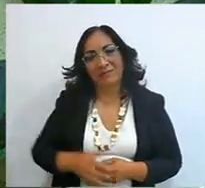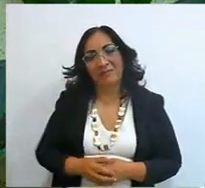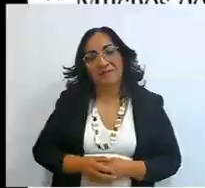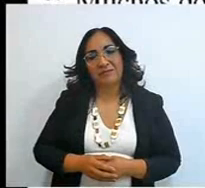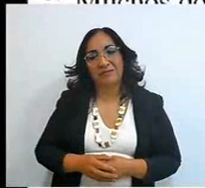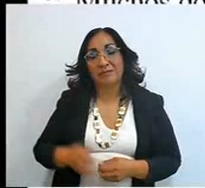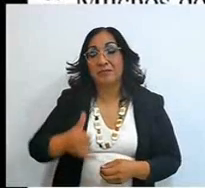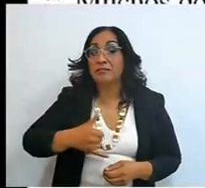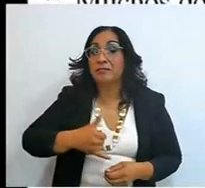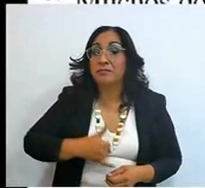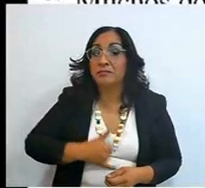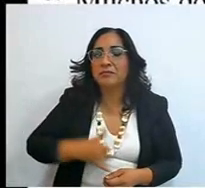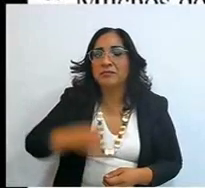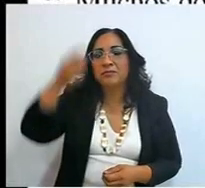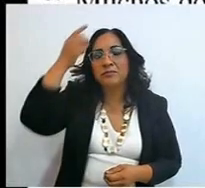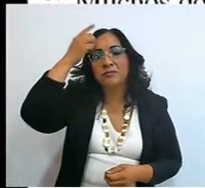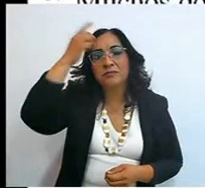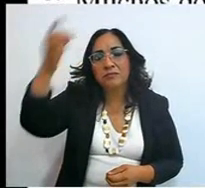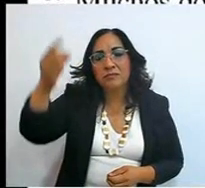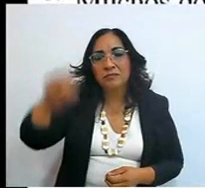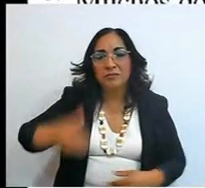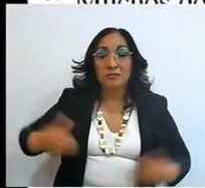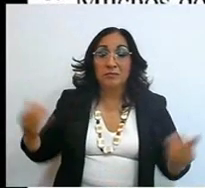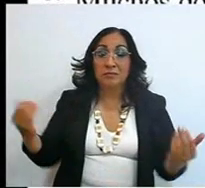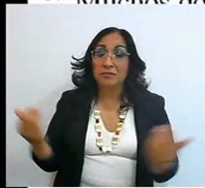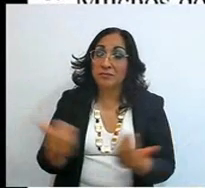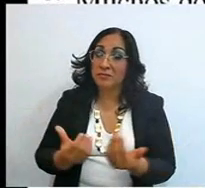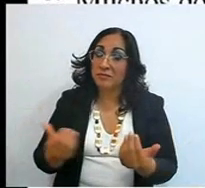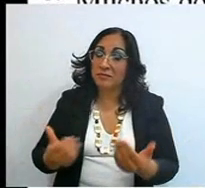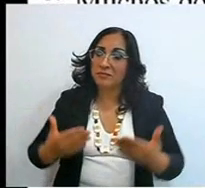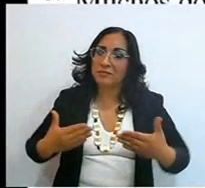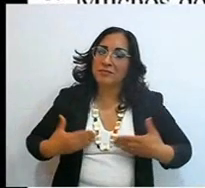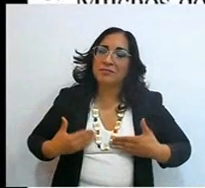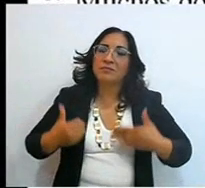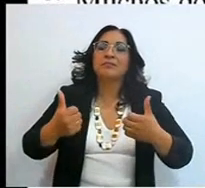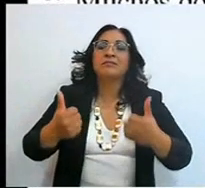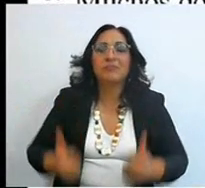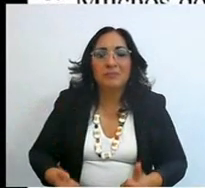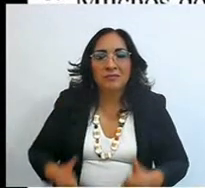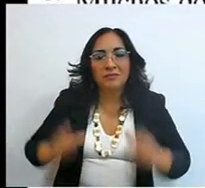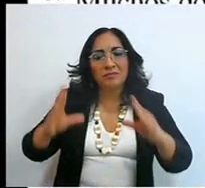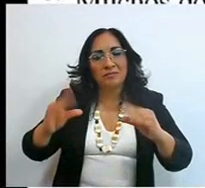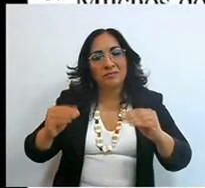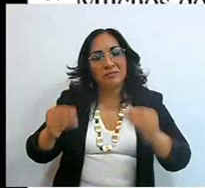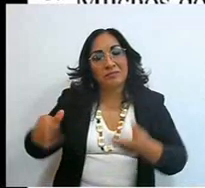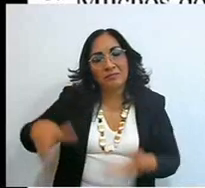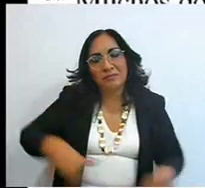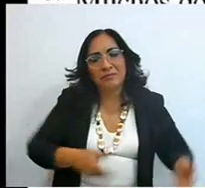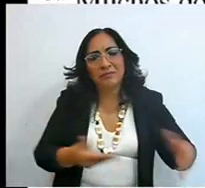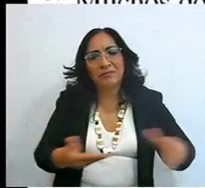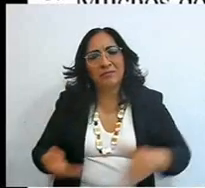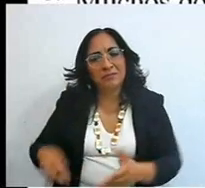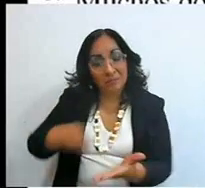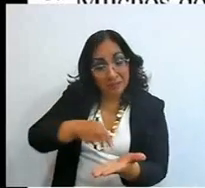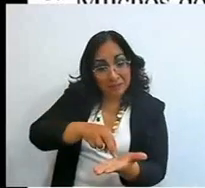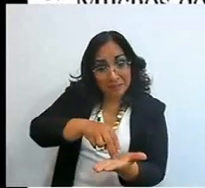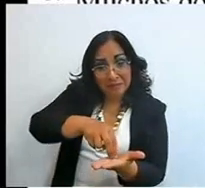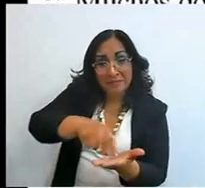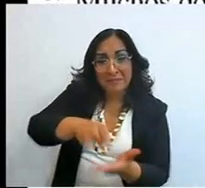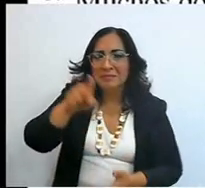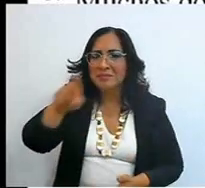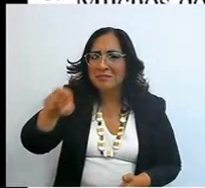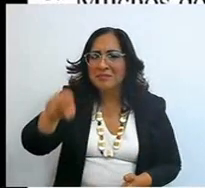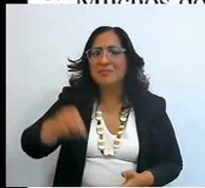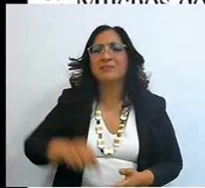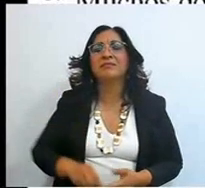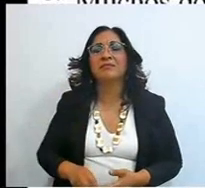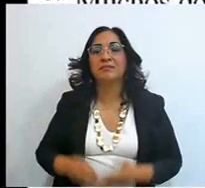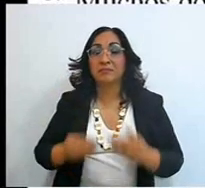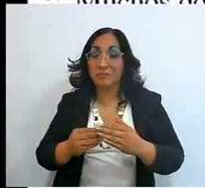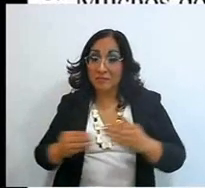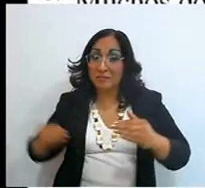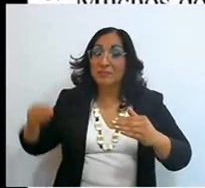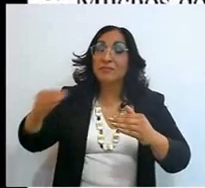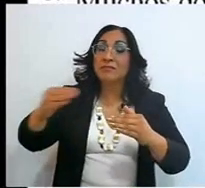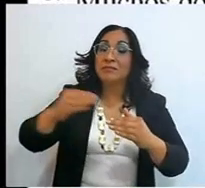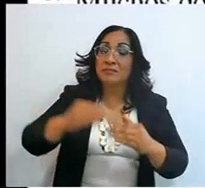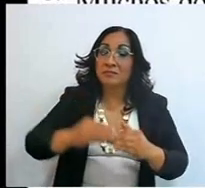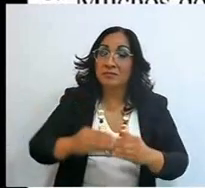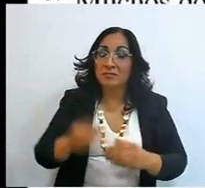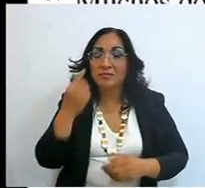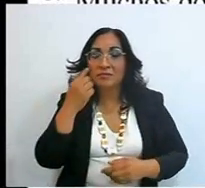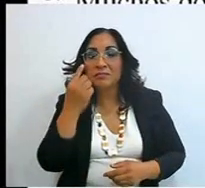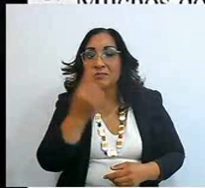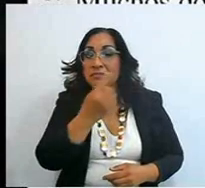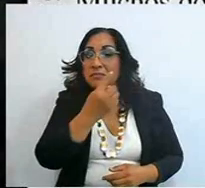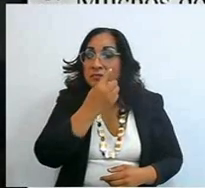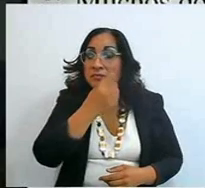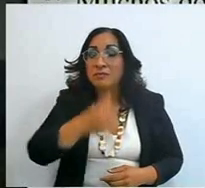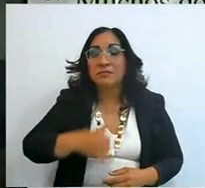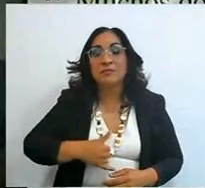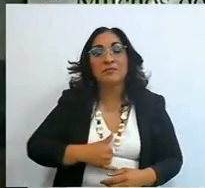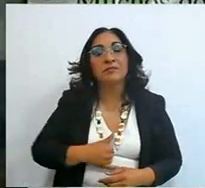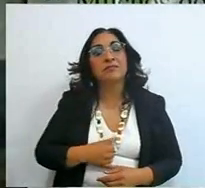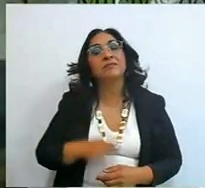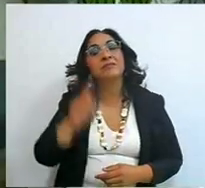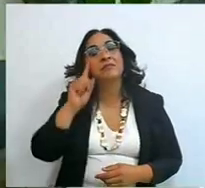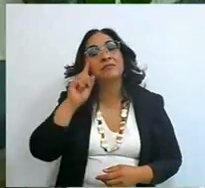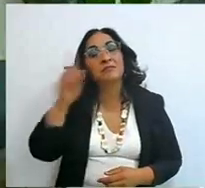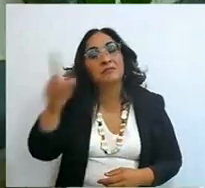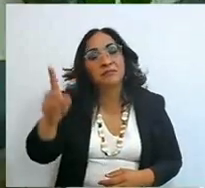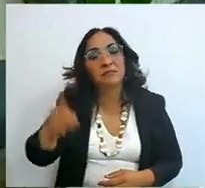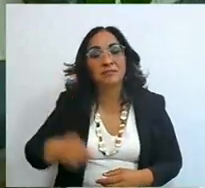I, God: "I will make you understand, and I will teach you the way in which you should walk; upon you I will fix my eyes."